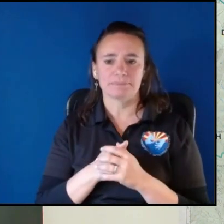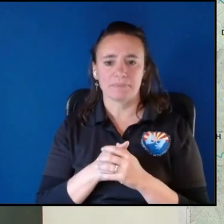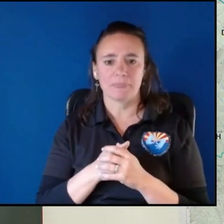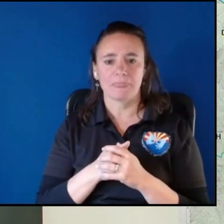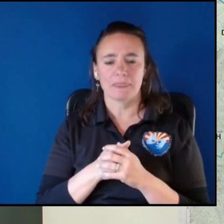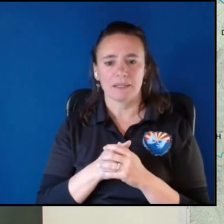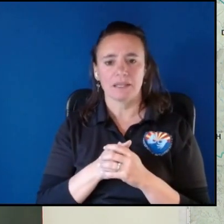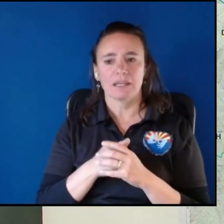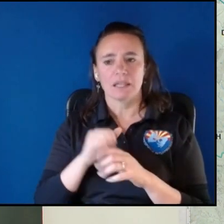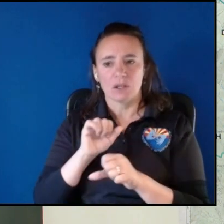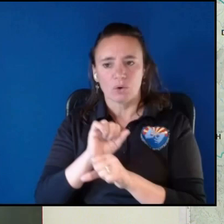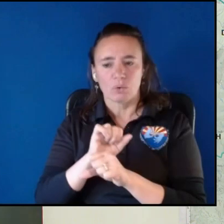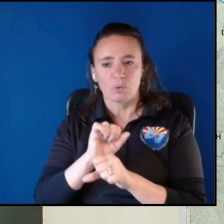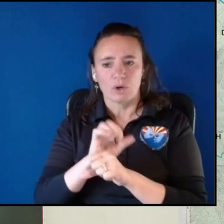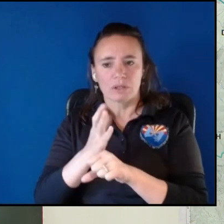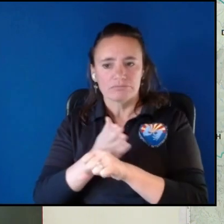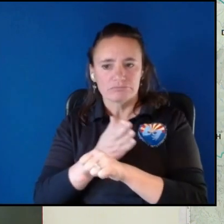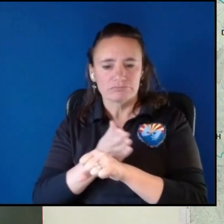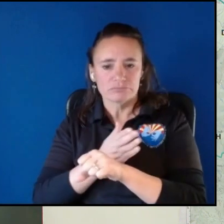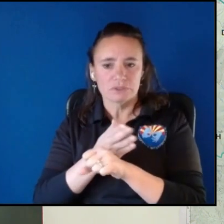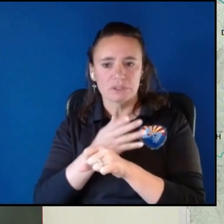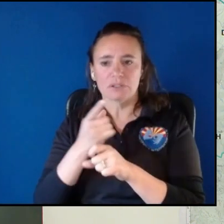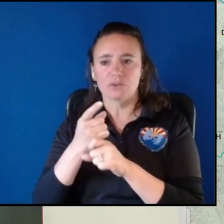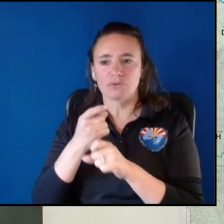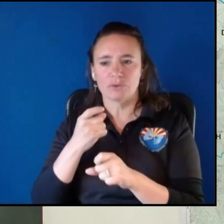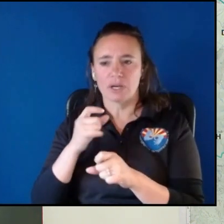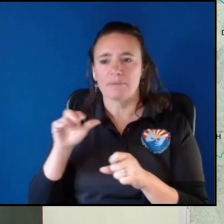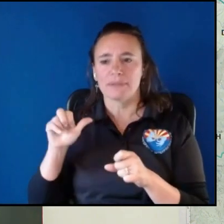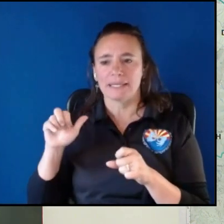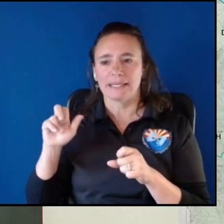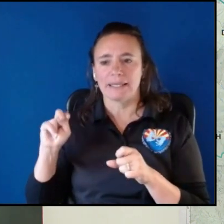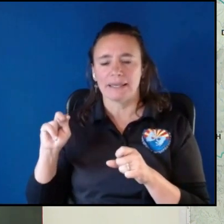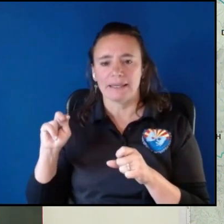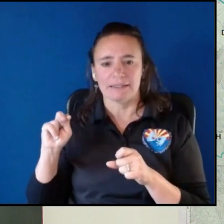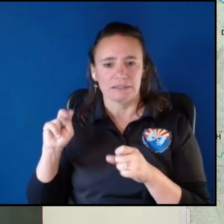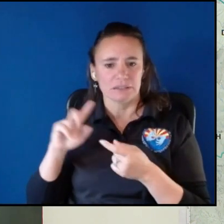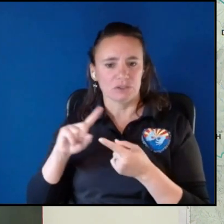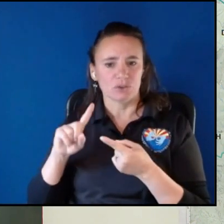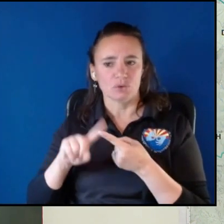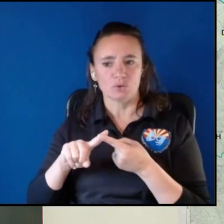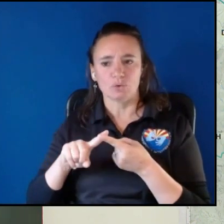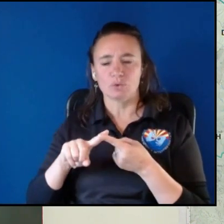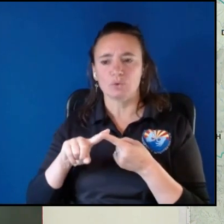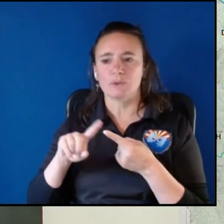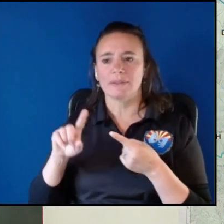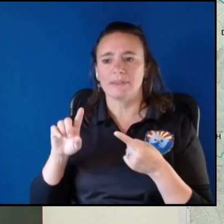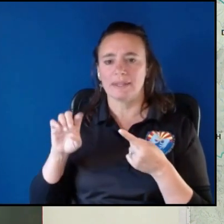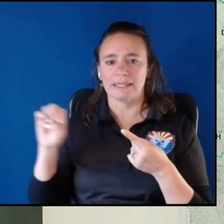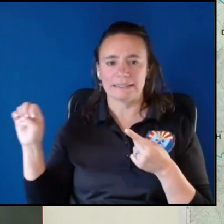coming down out of the canyon there as you come back towards the east on the the incident there.